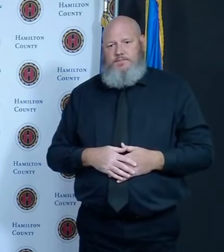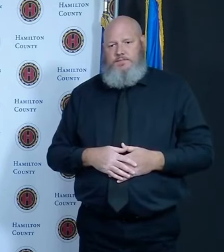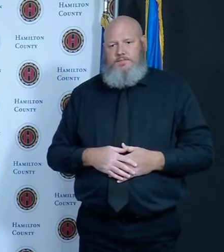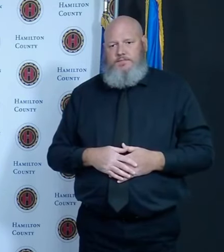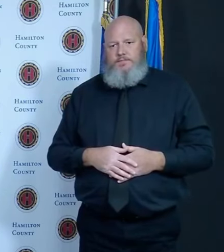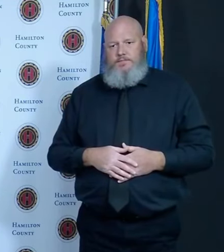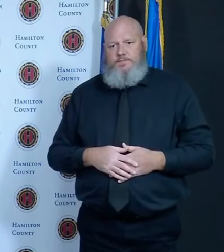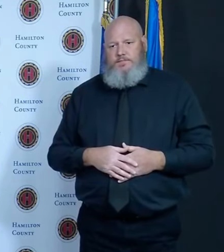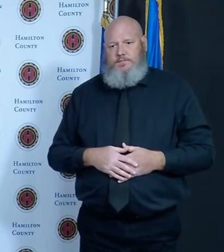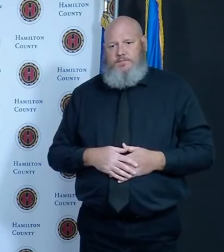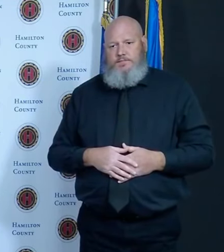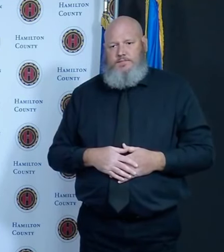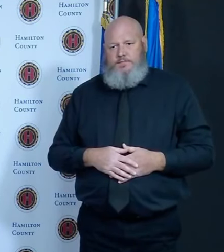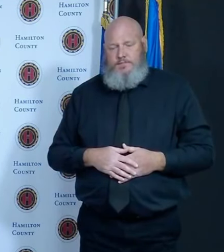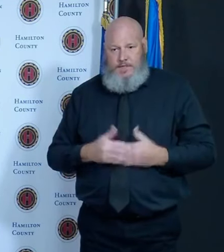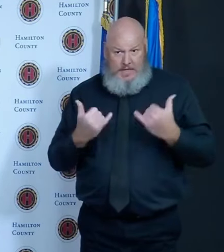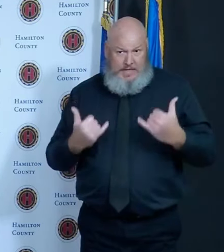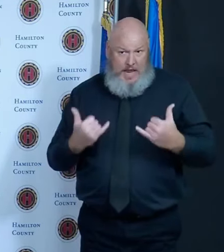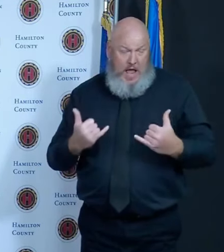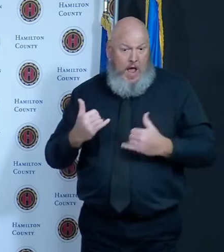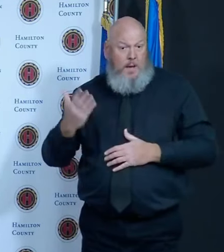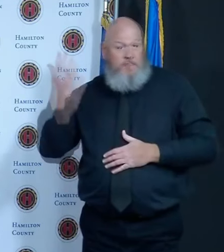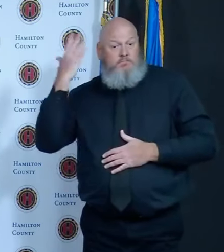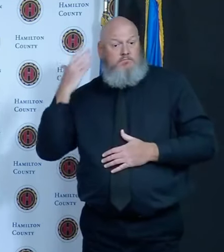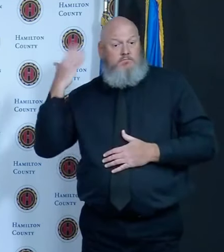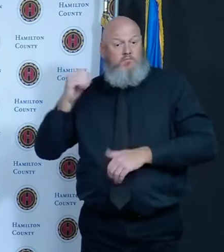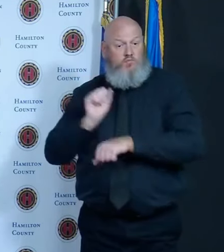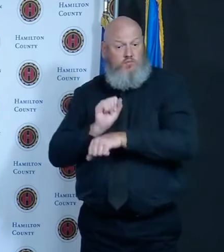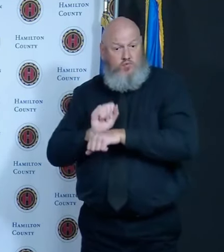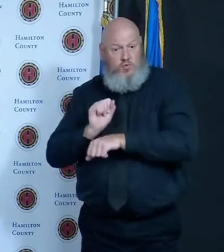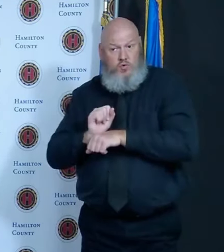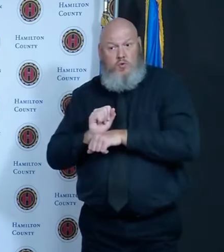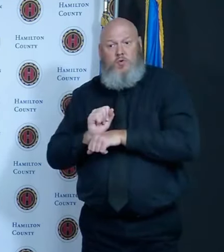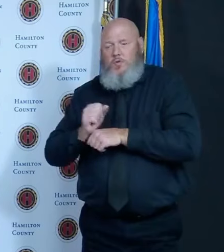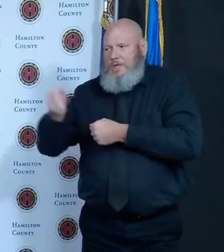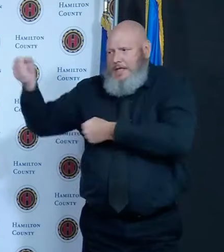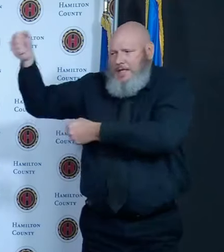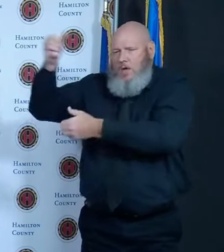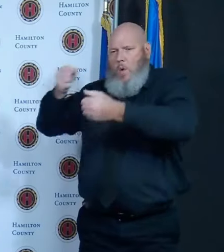now but we have up started a number of resources and work streams that are